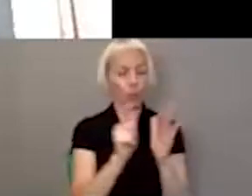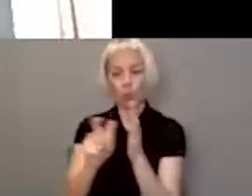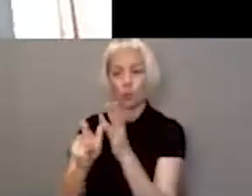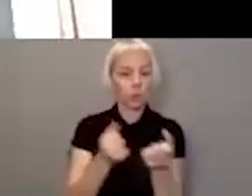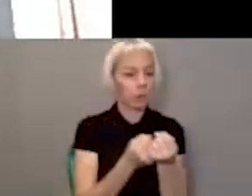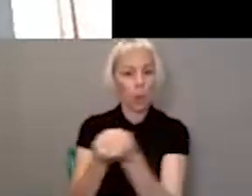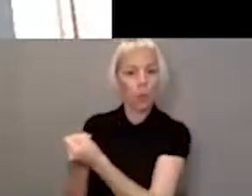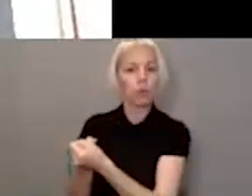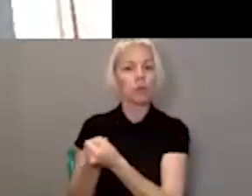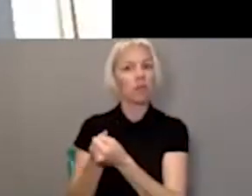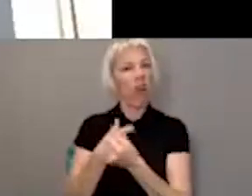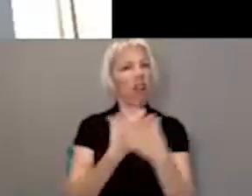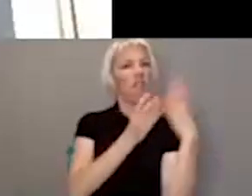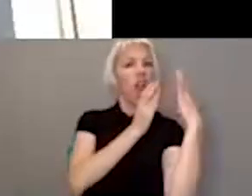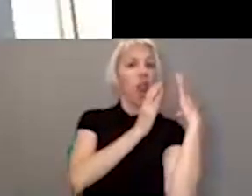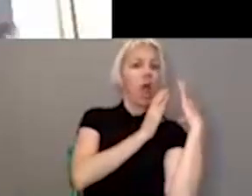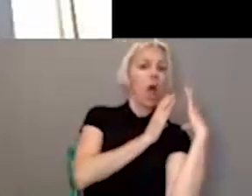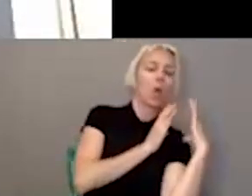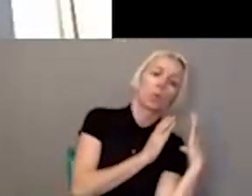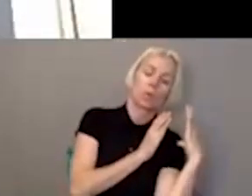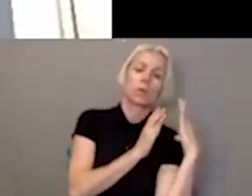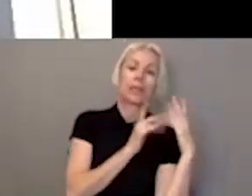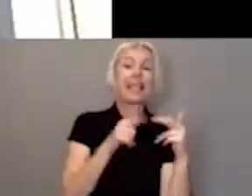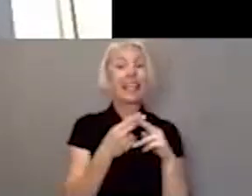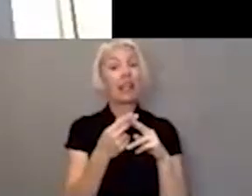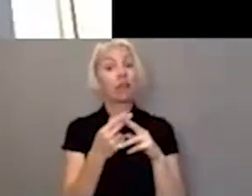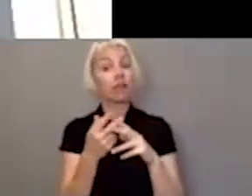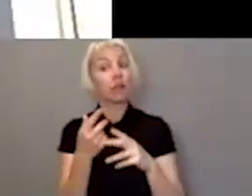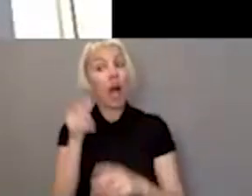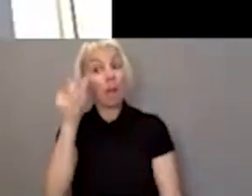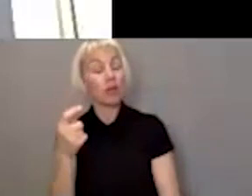you can recognise that from the start, it makes that easier for us, too, as well, because